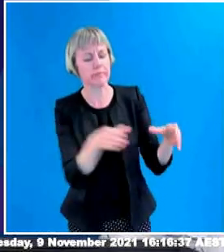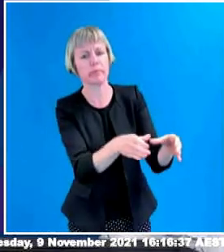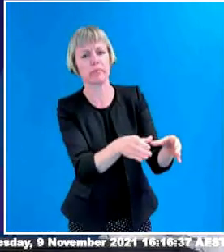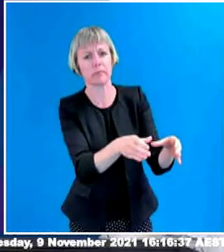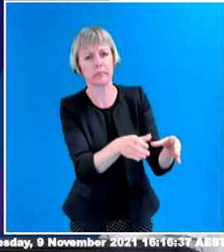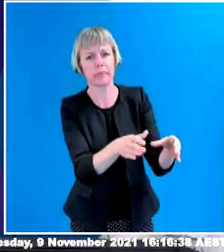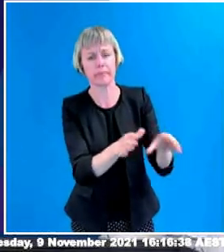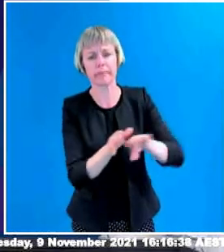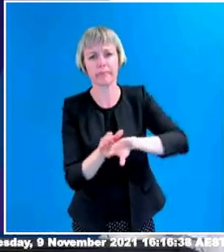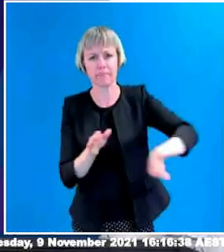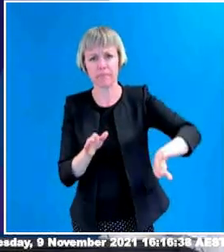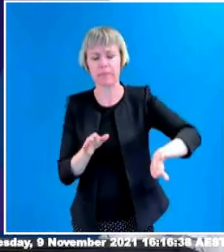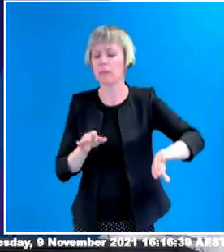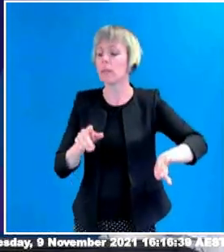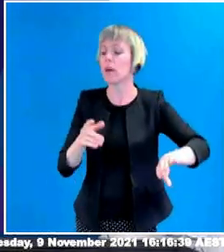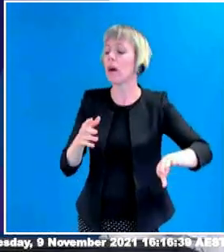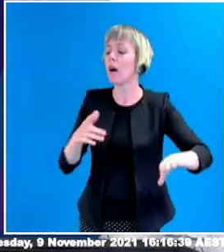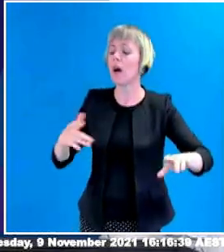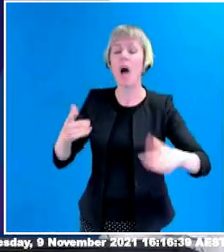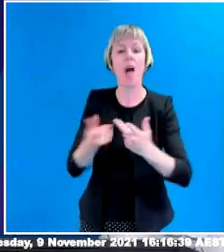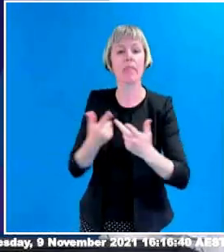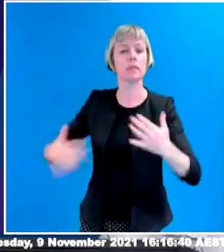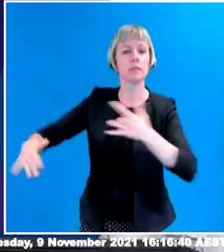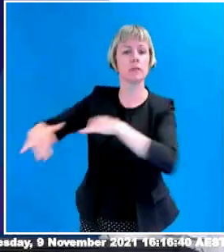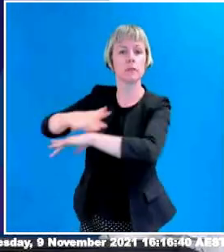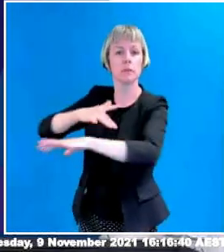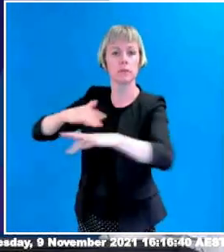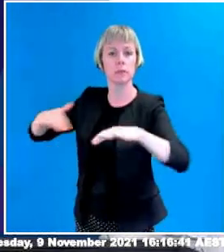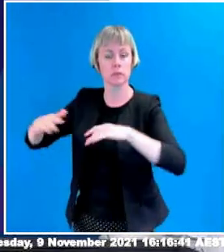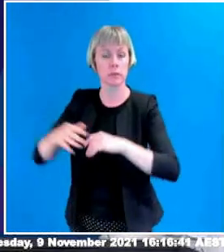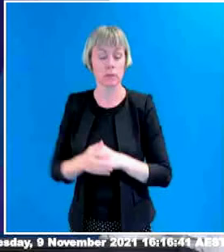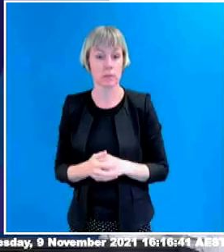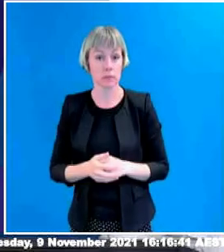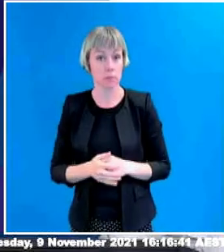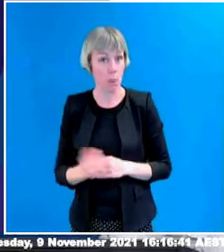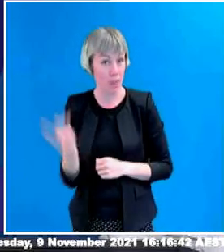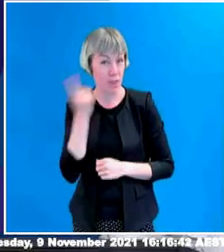such as in living, education and in the workplace, continue.